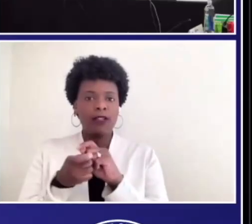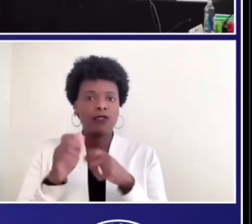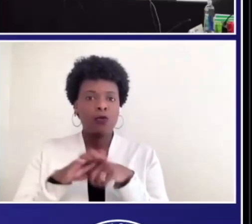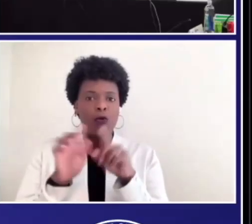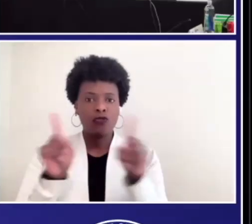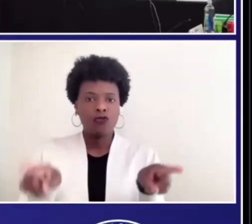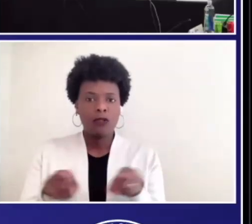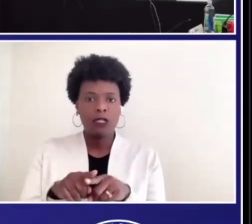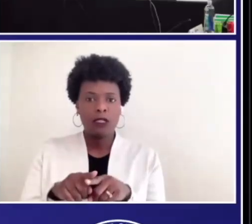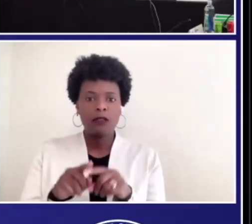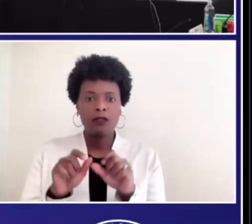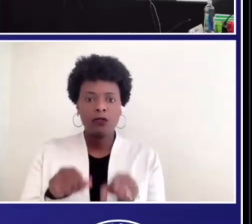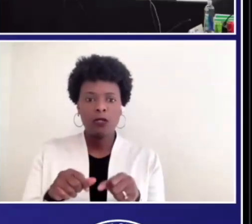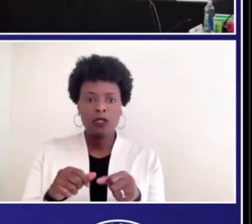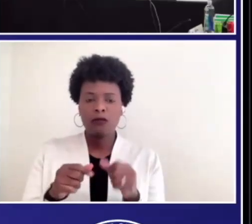regular provision if this isn't enough information.